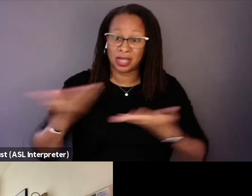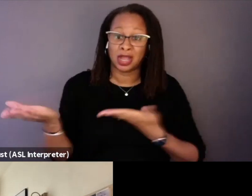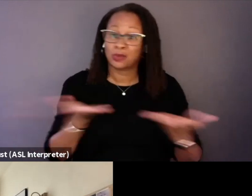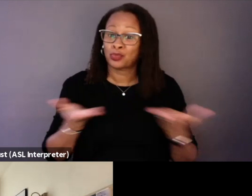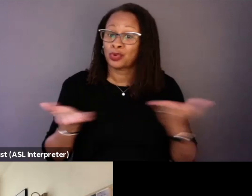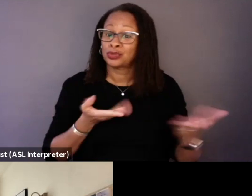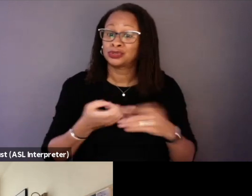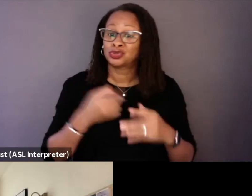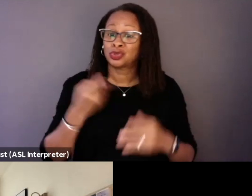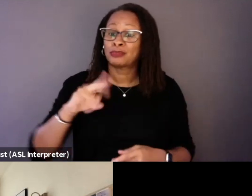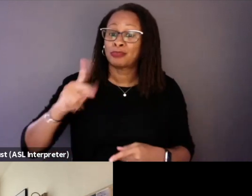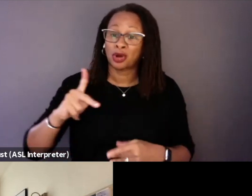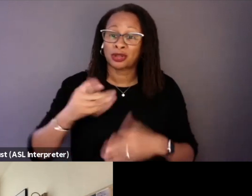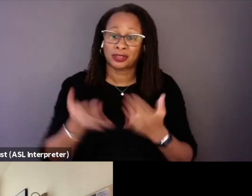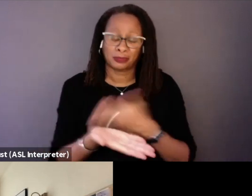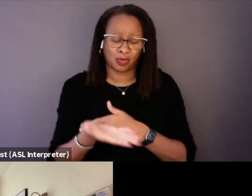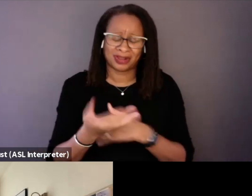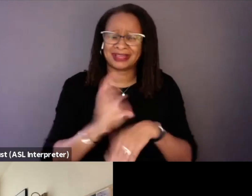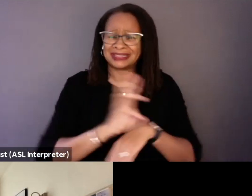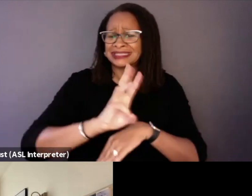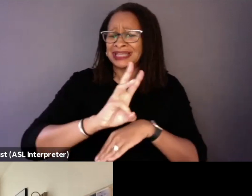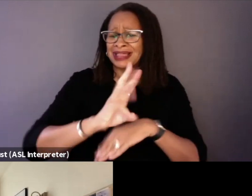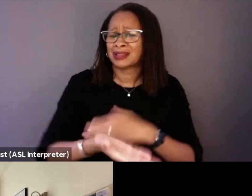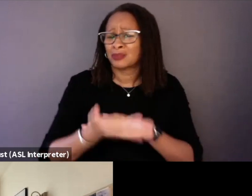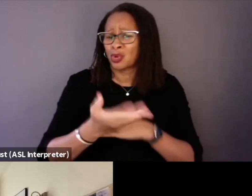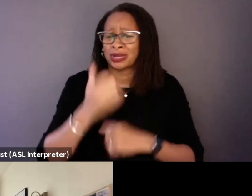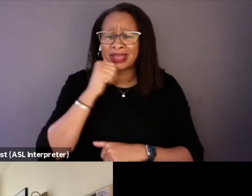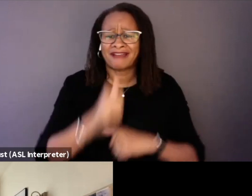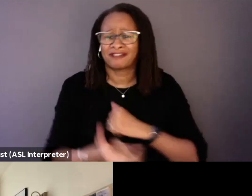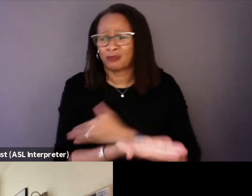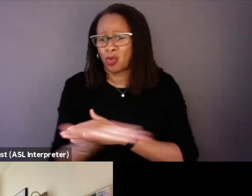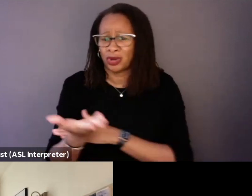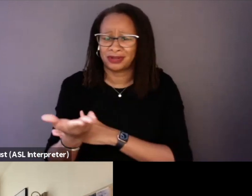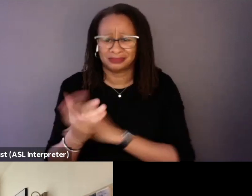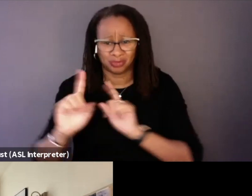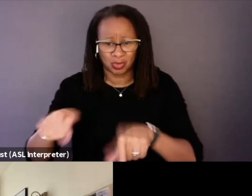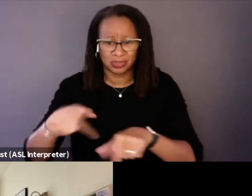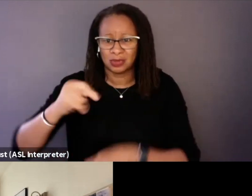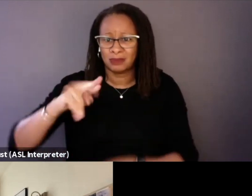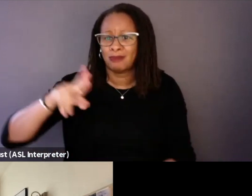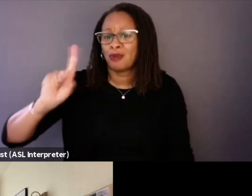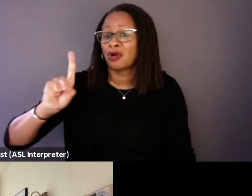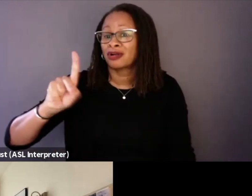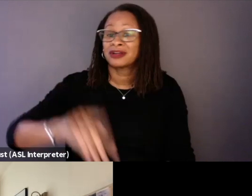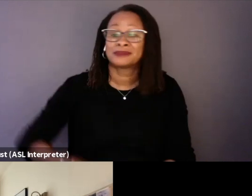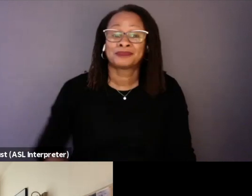very early like at 6:00 AM. And when I moved to Brooklyn,